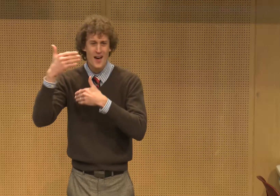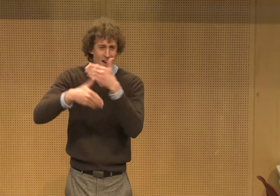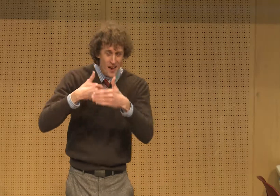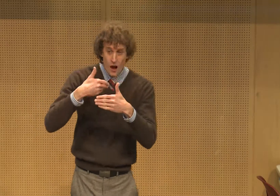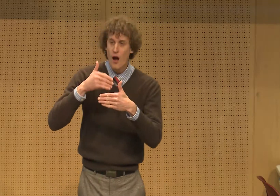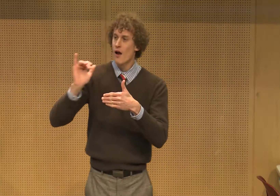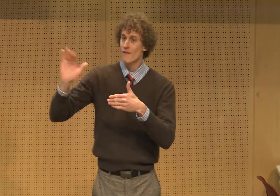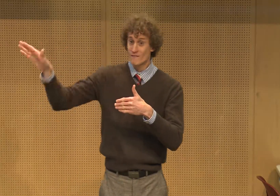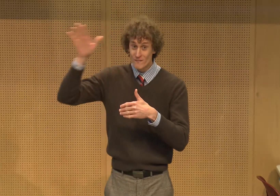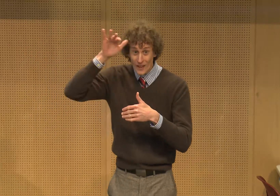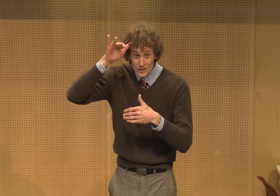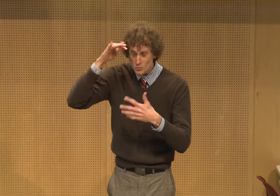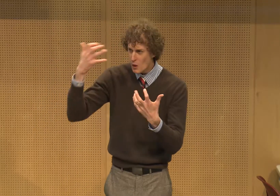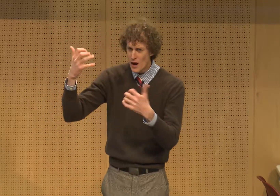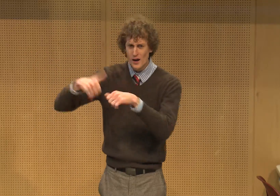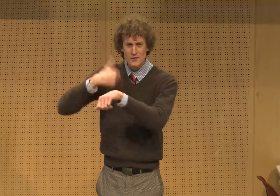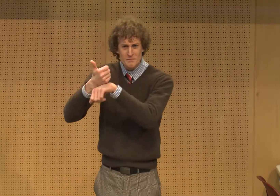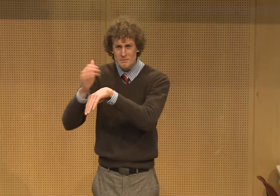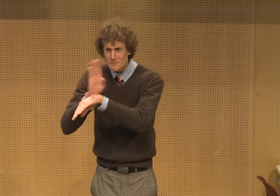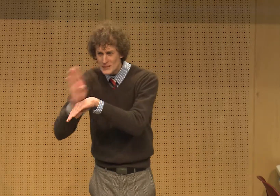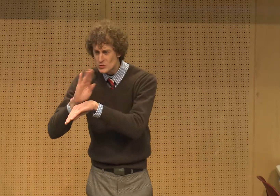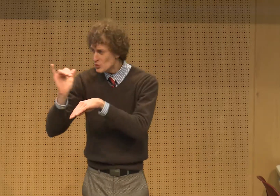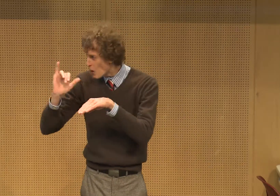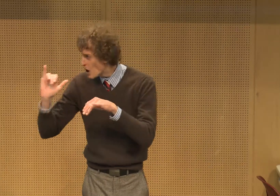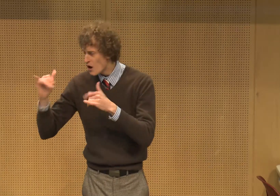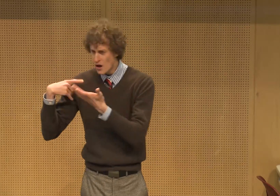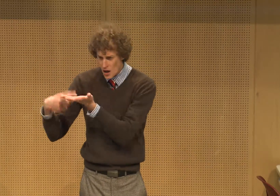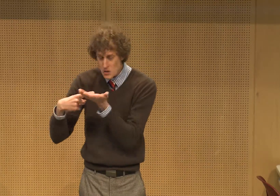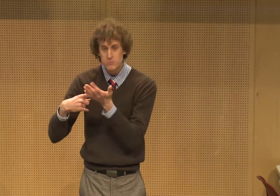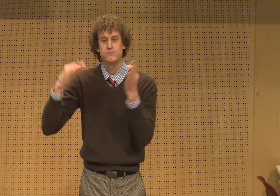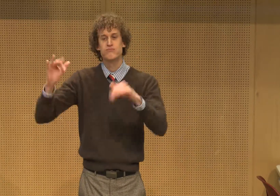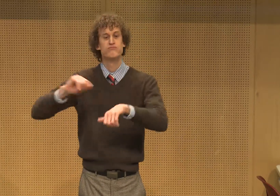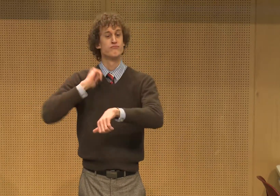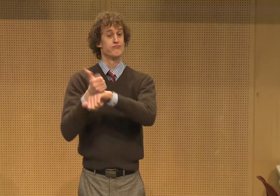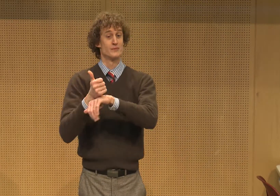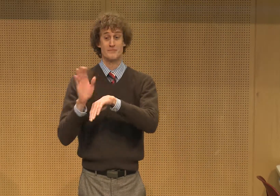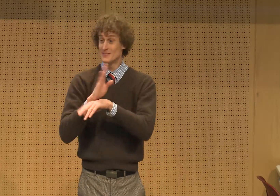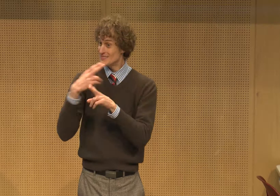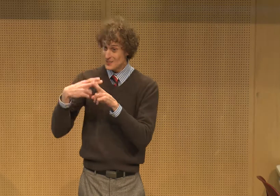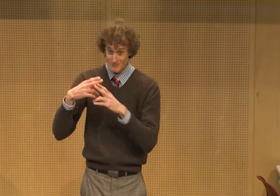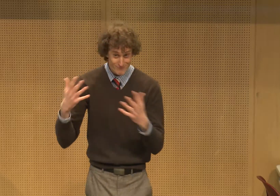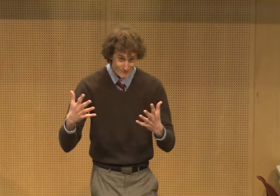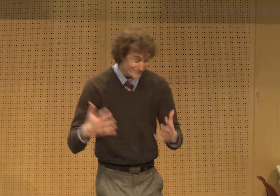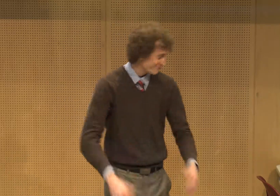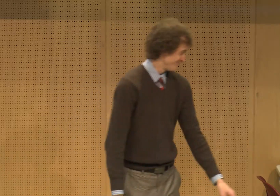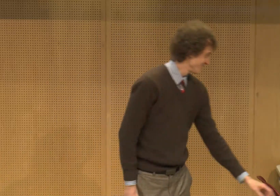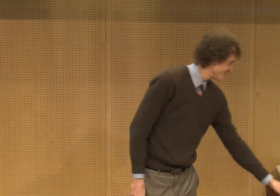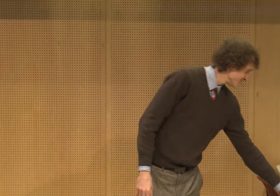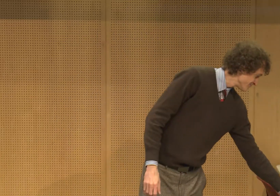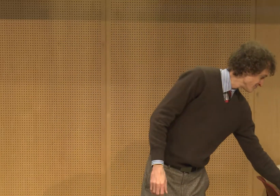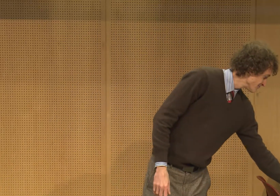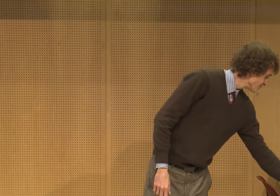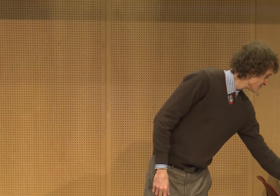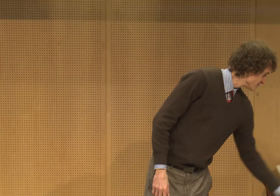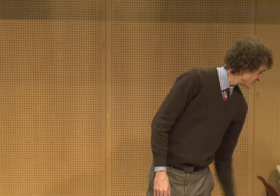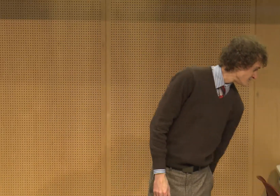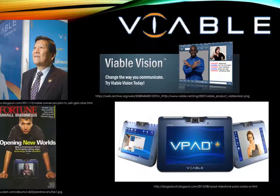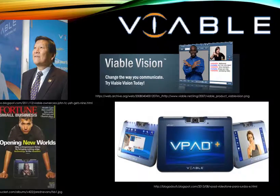his brother, the father and son and his brother, and we decided to set up a business, and the business was called...